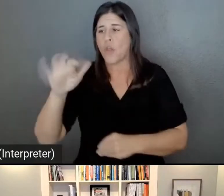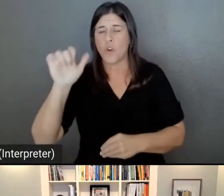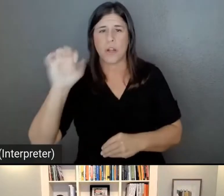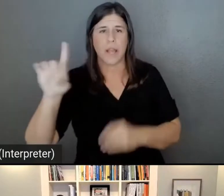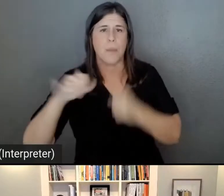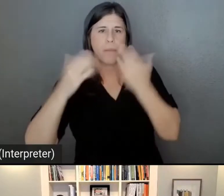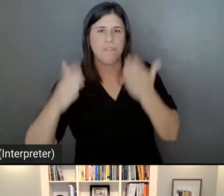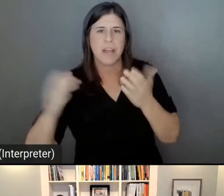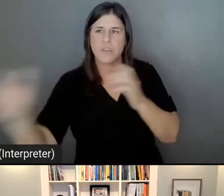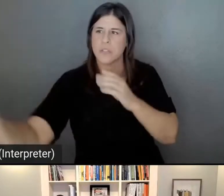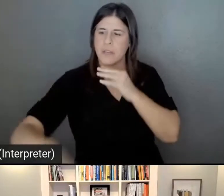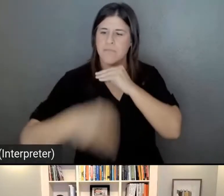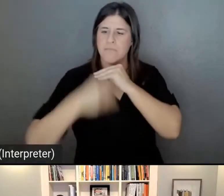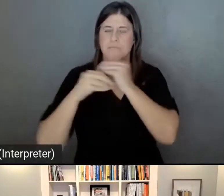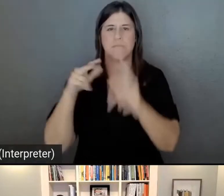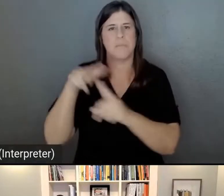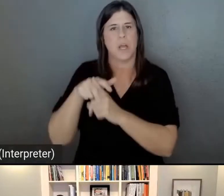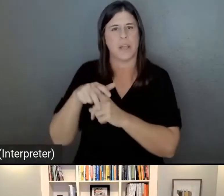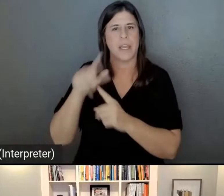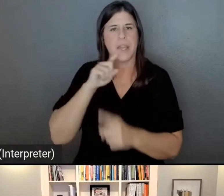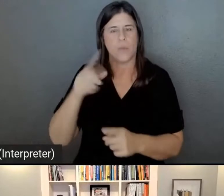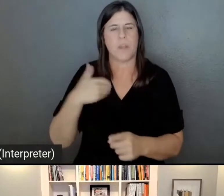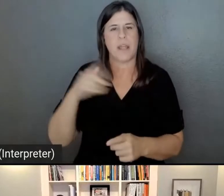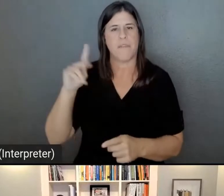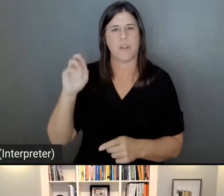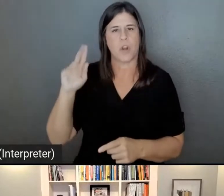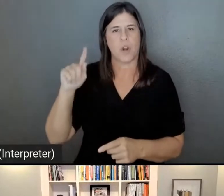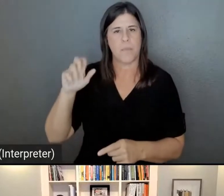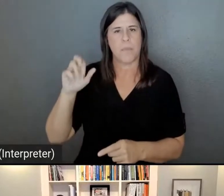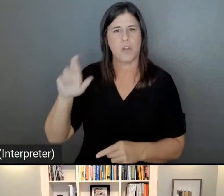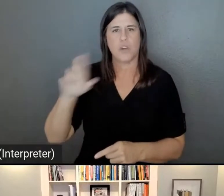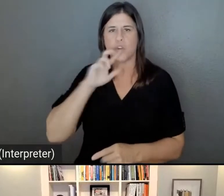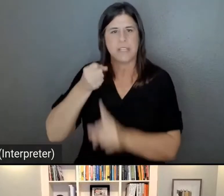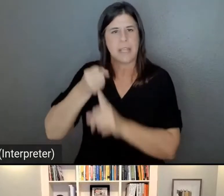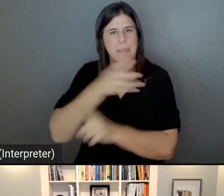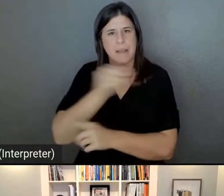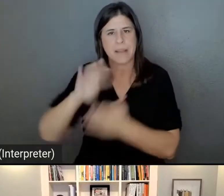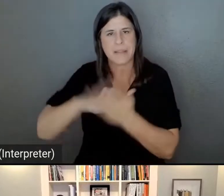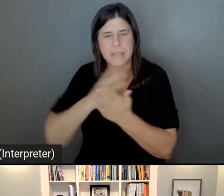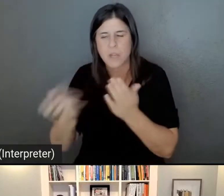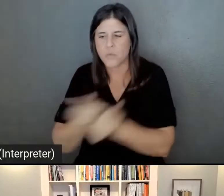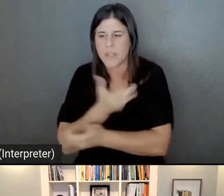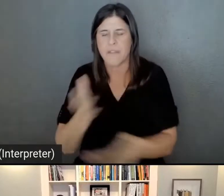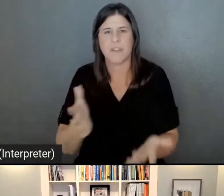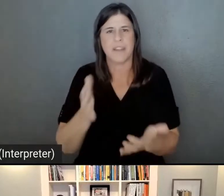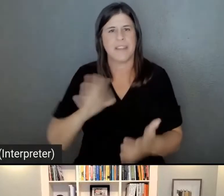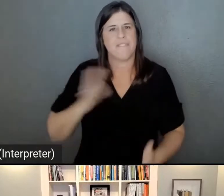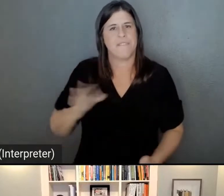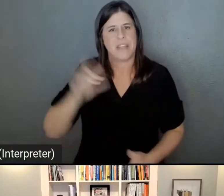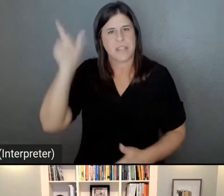and get Karpenter's in packing and scheduling and all the fancy logic we've implemented